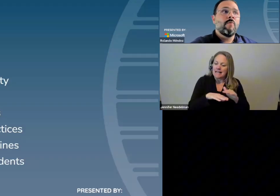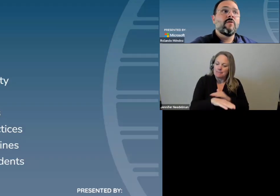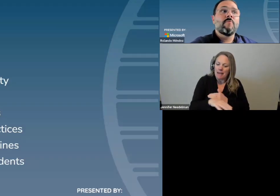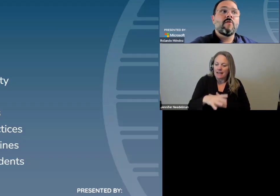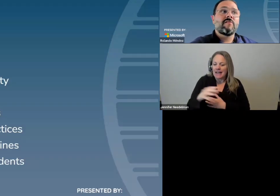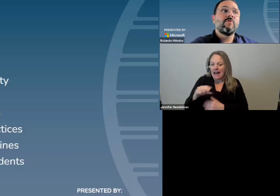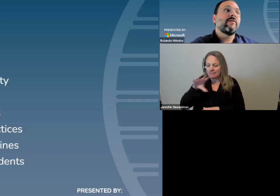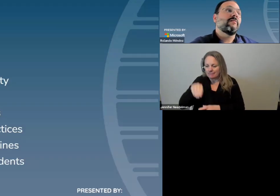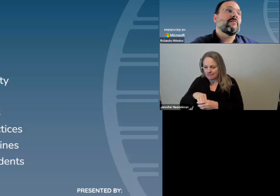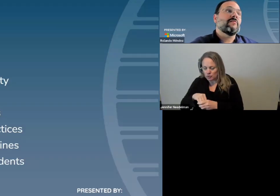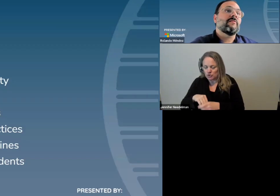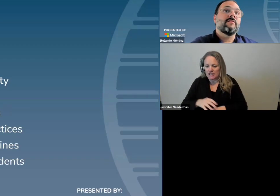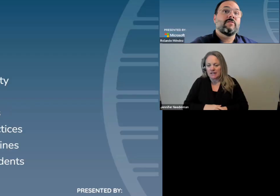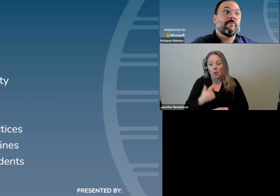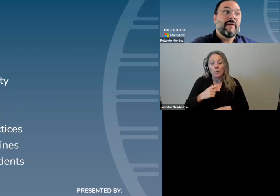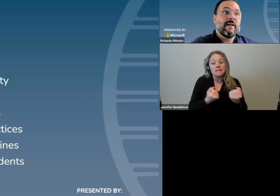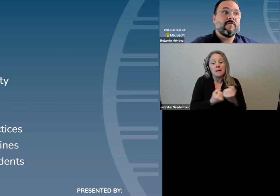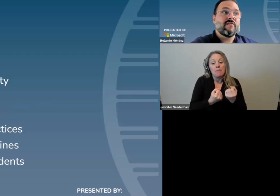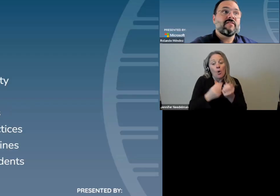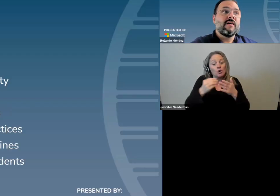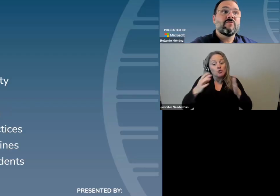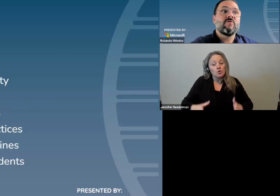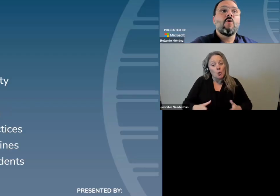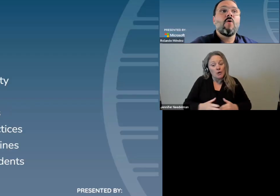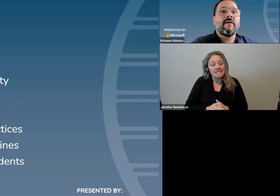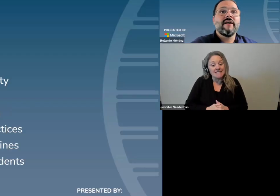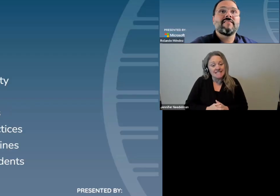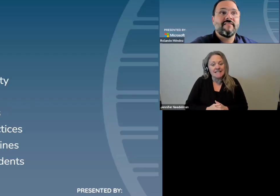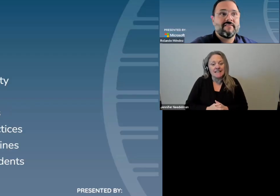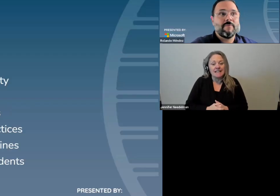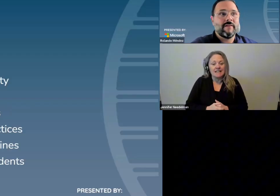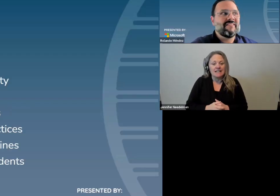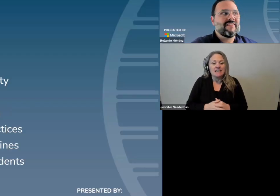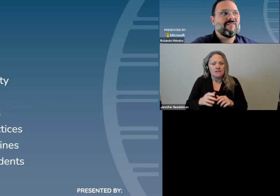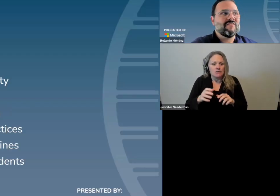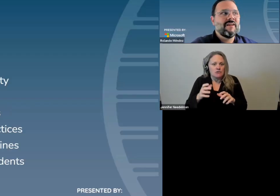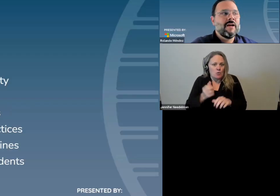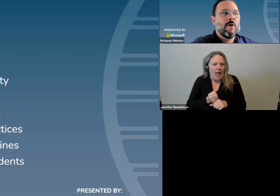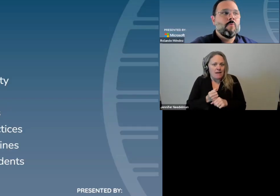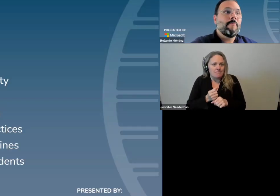and we support students so that many of yourselves to acquire accessibility skills.